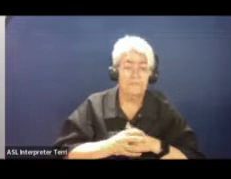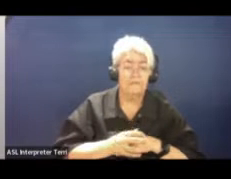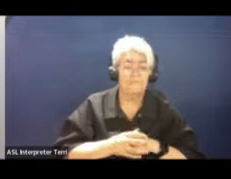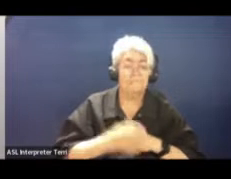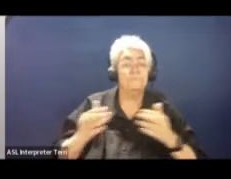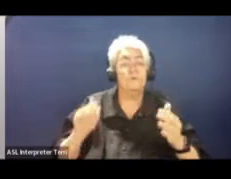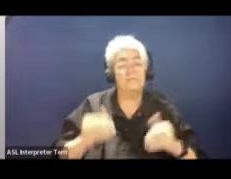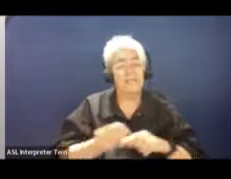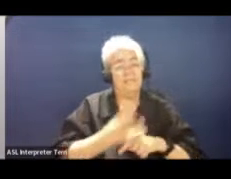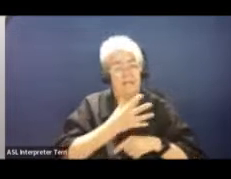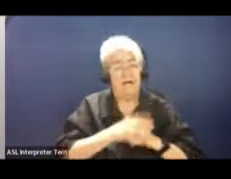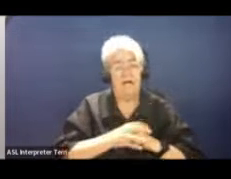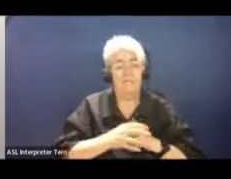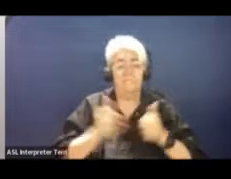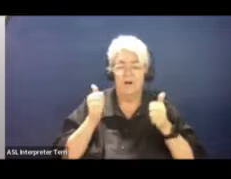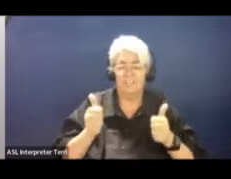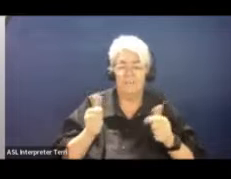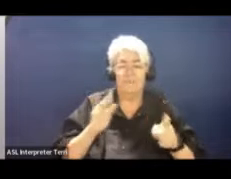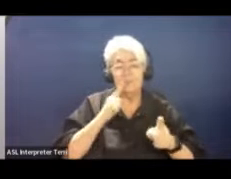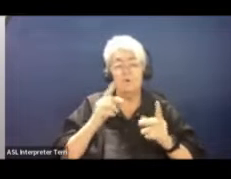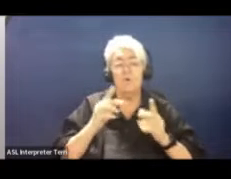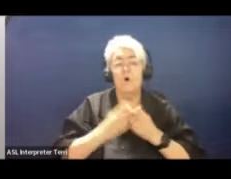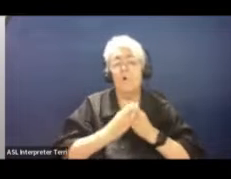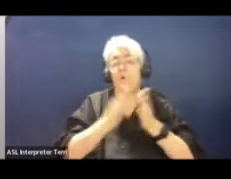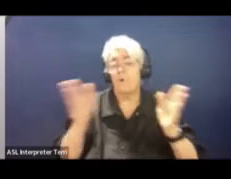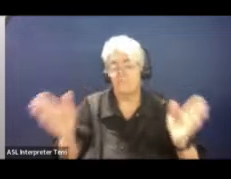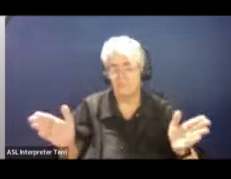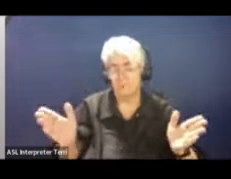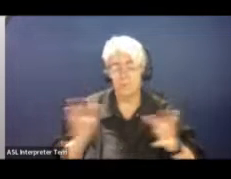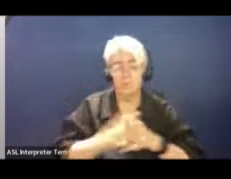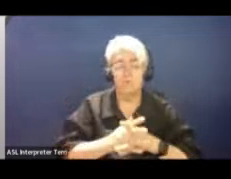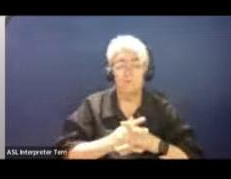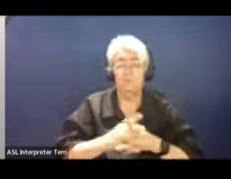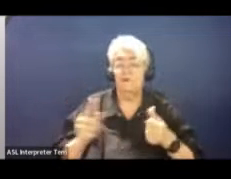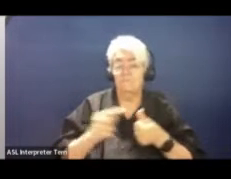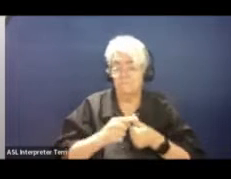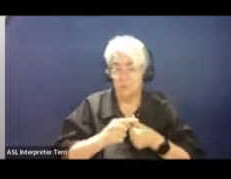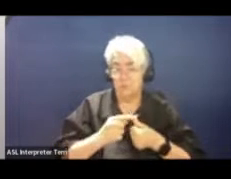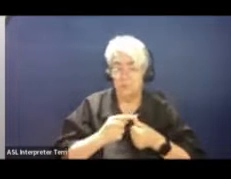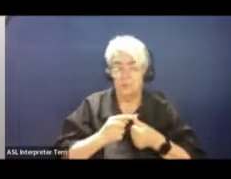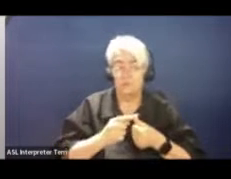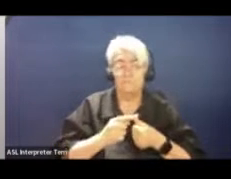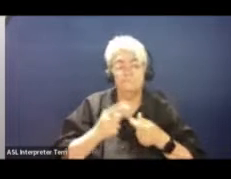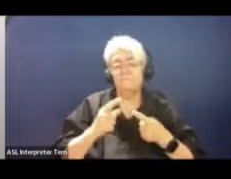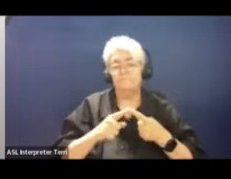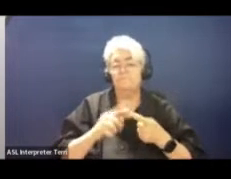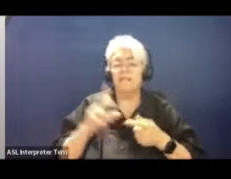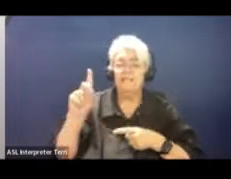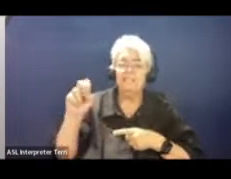Awesome. So here's our overview for today. First off, I'm going to share with you all about the Denver Reentry Program at the